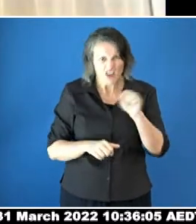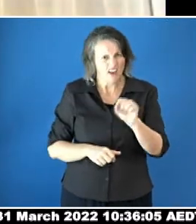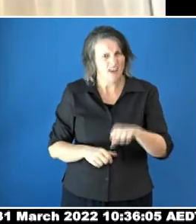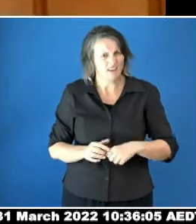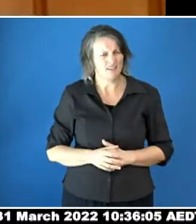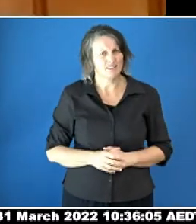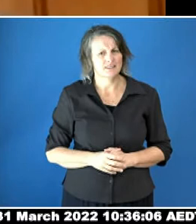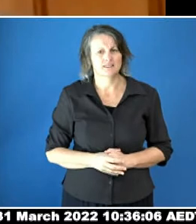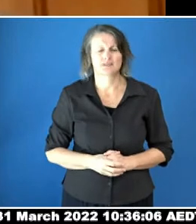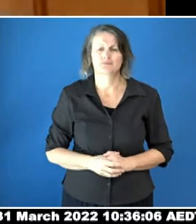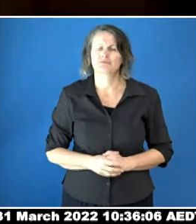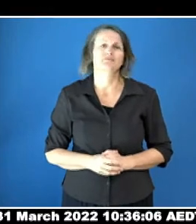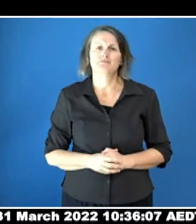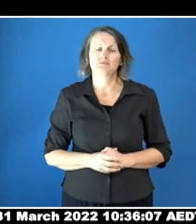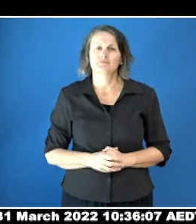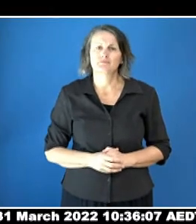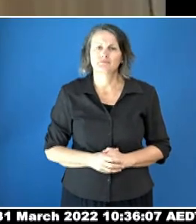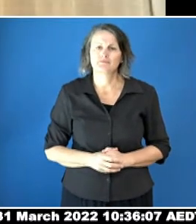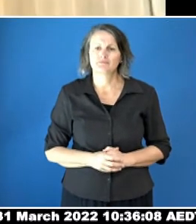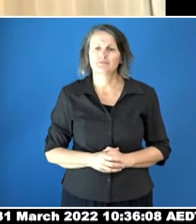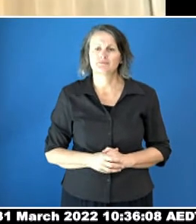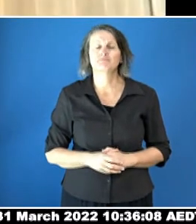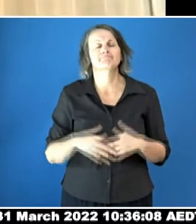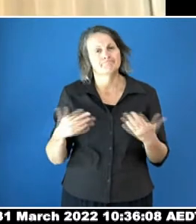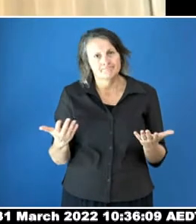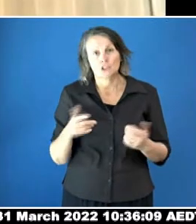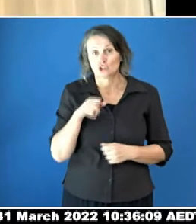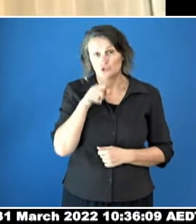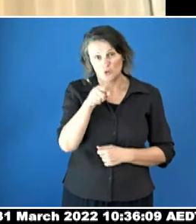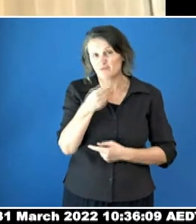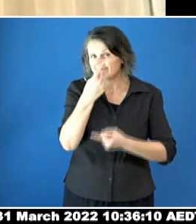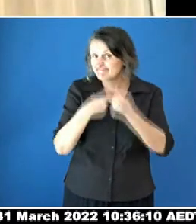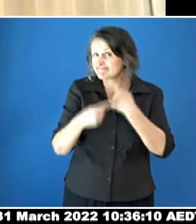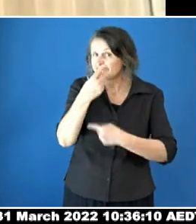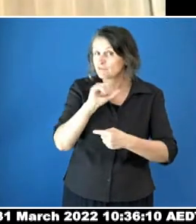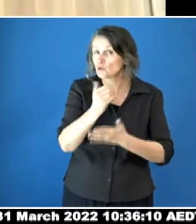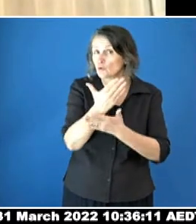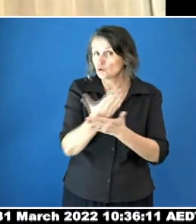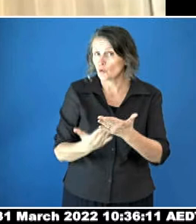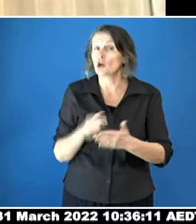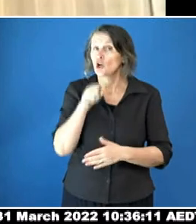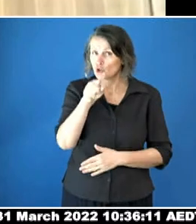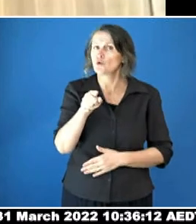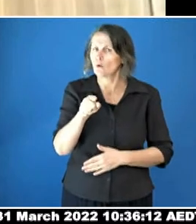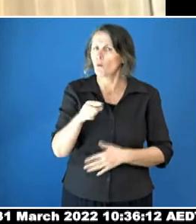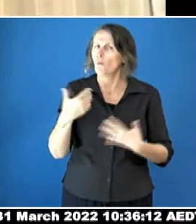So, Libby, from what you've told us today, you are a survivor.